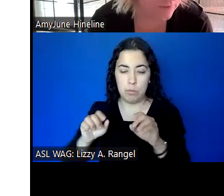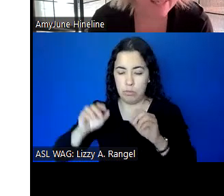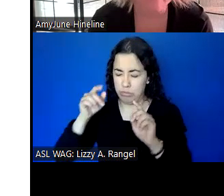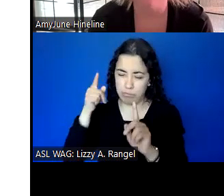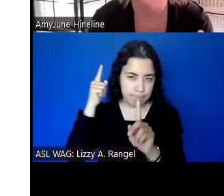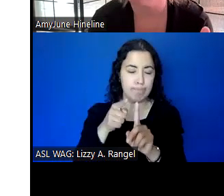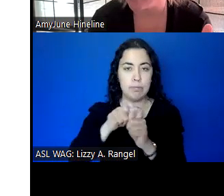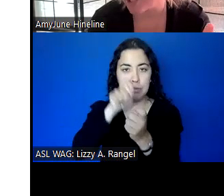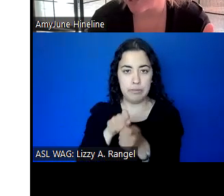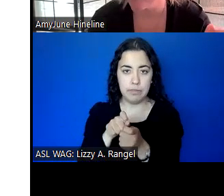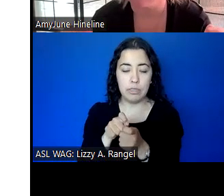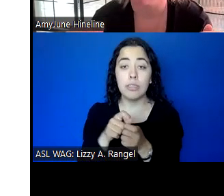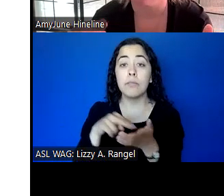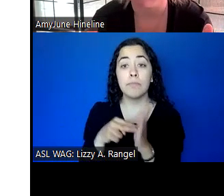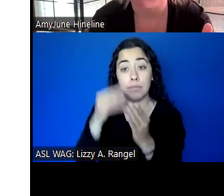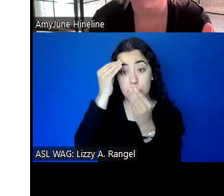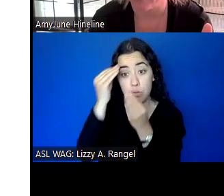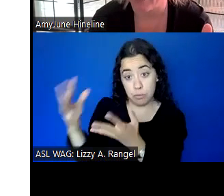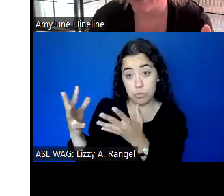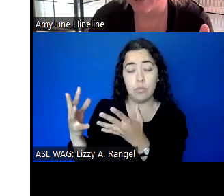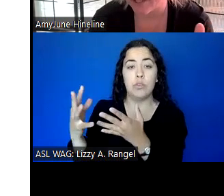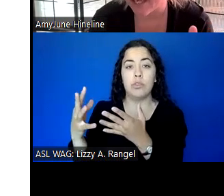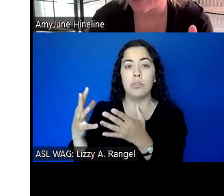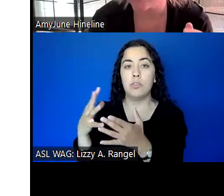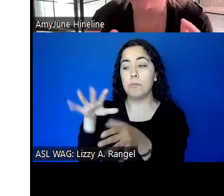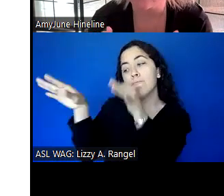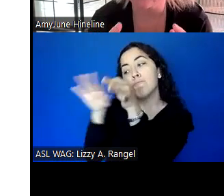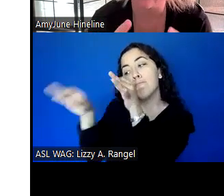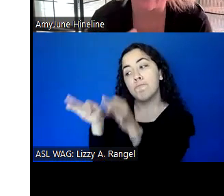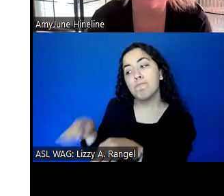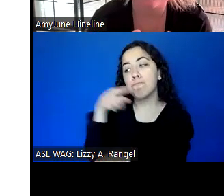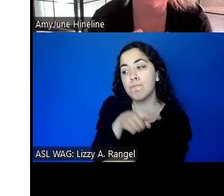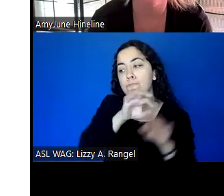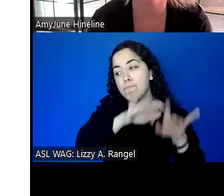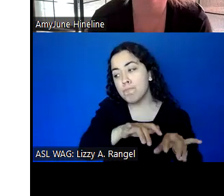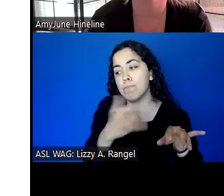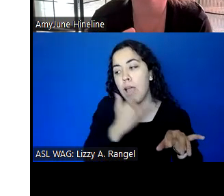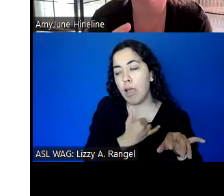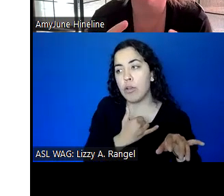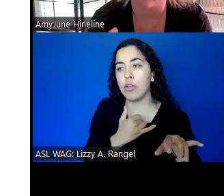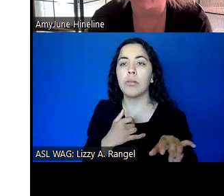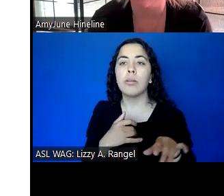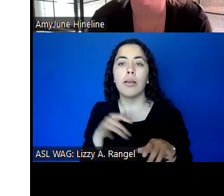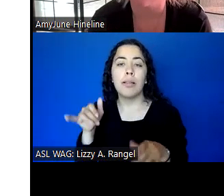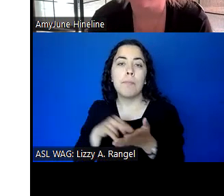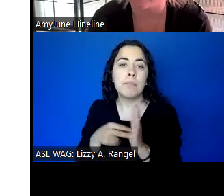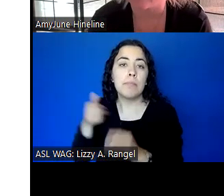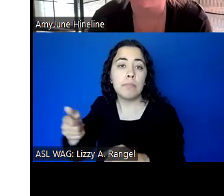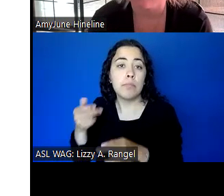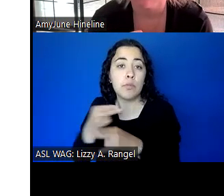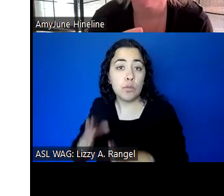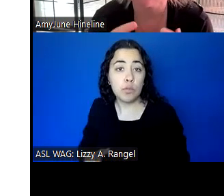So we have 3.3.1, which is a Level A error identification. If an input error is automatically